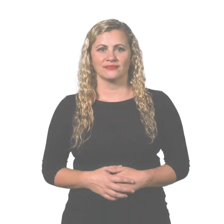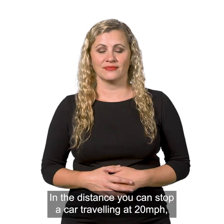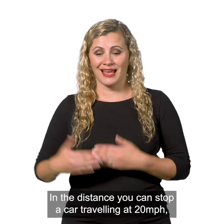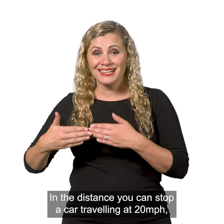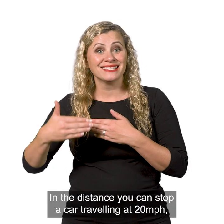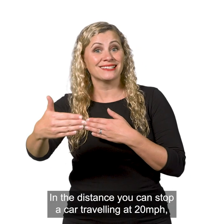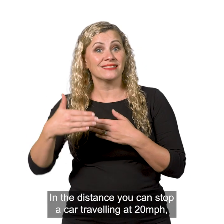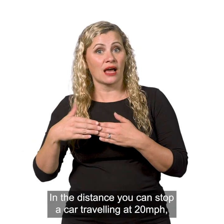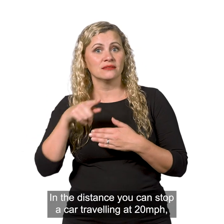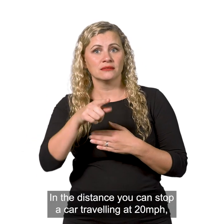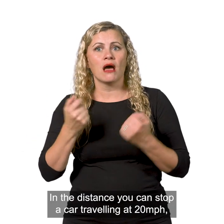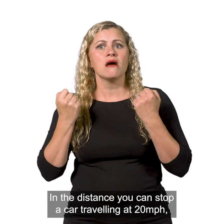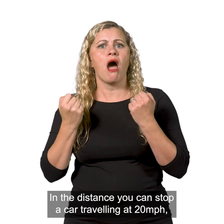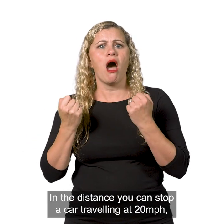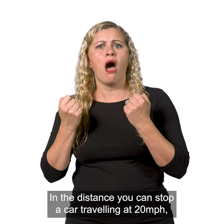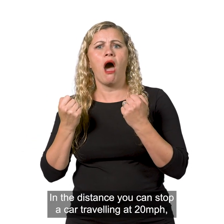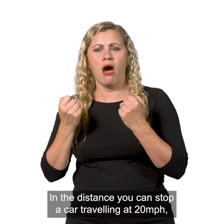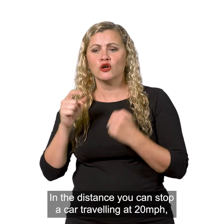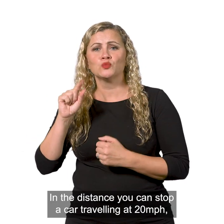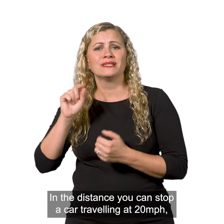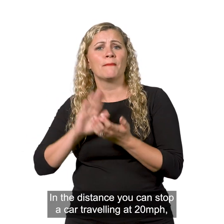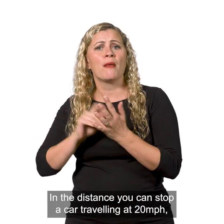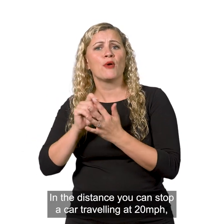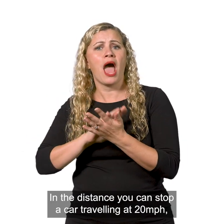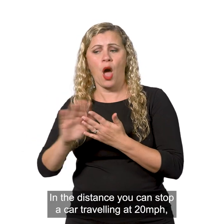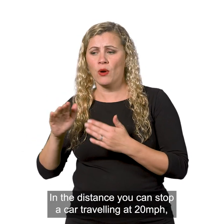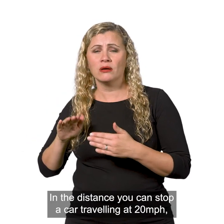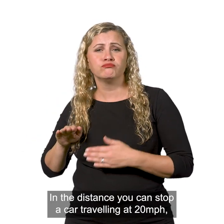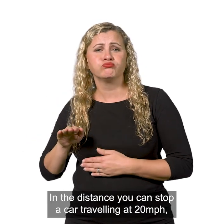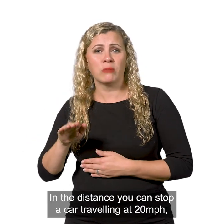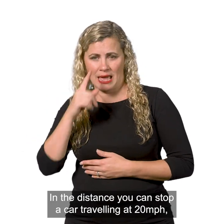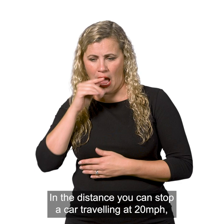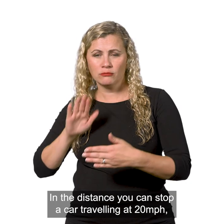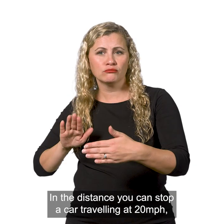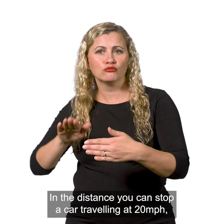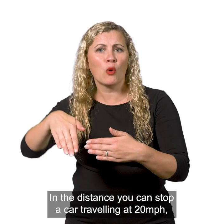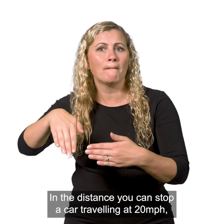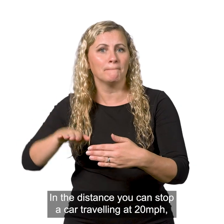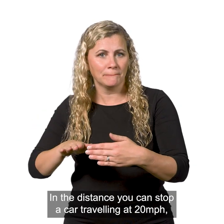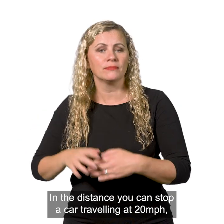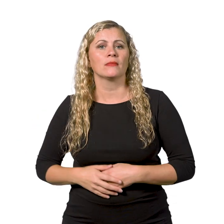In the distance you can stop a car travelling at 20mph,